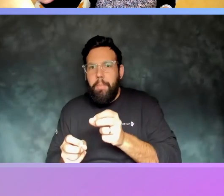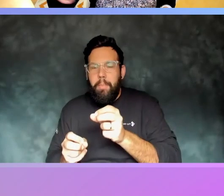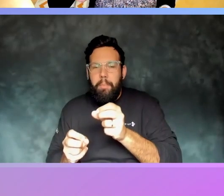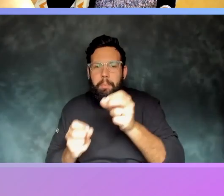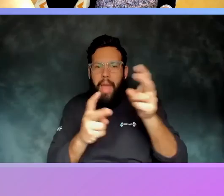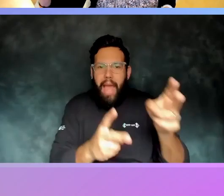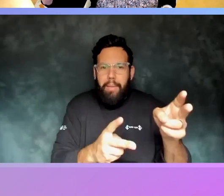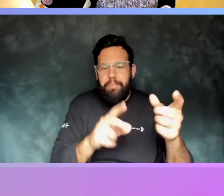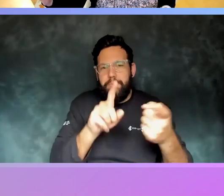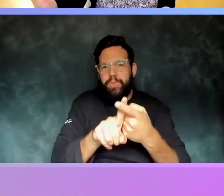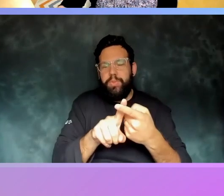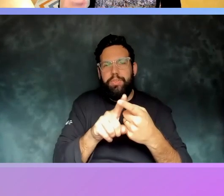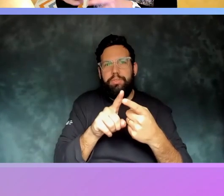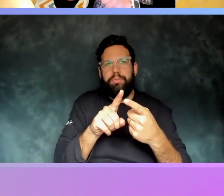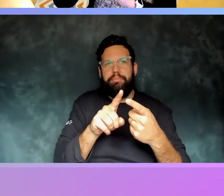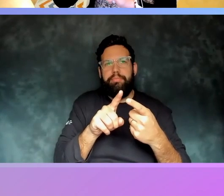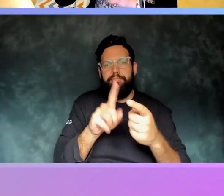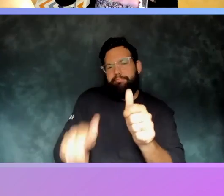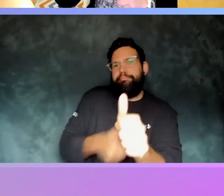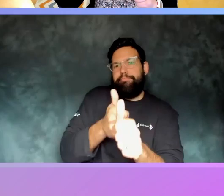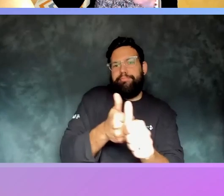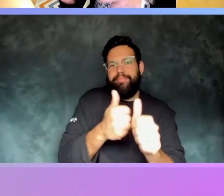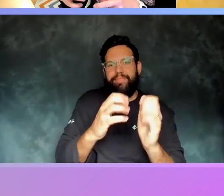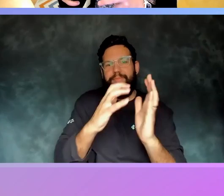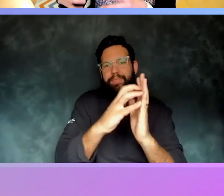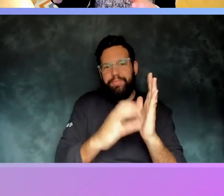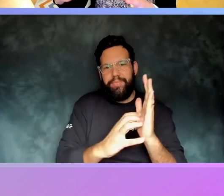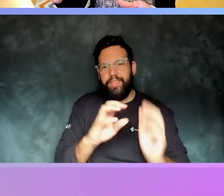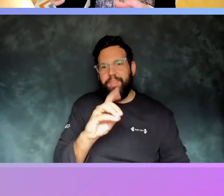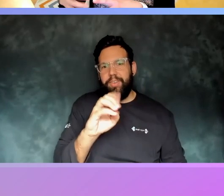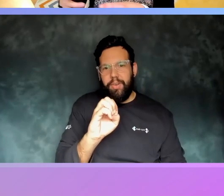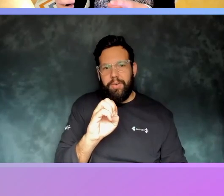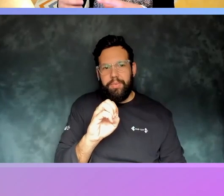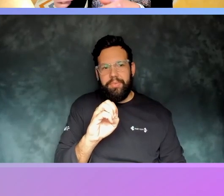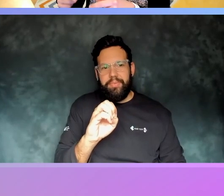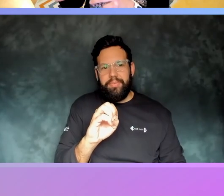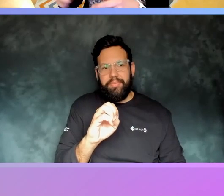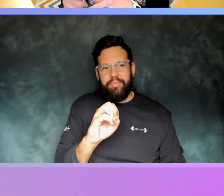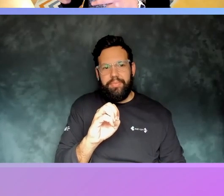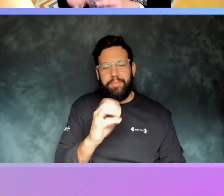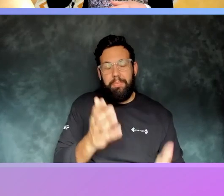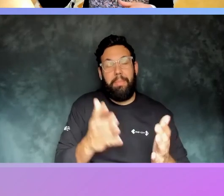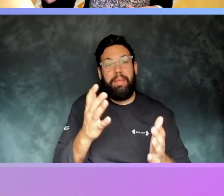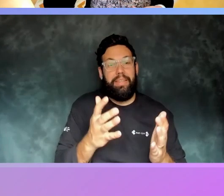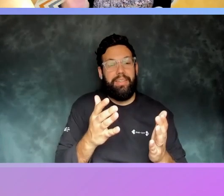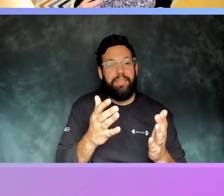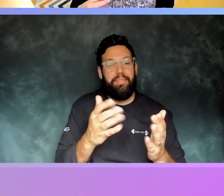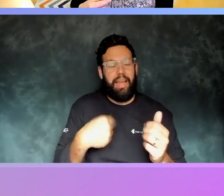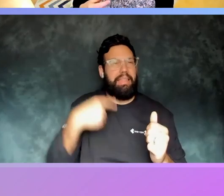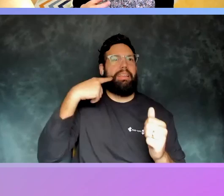We have a text placeholder, let's hope it's a label and a button that says subscribe. So